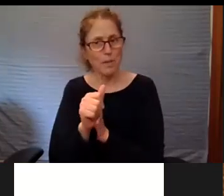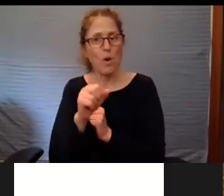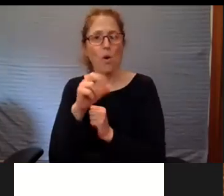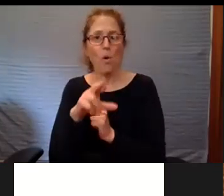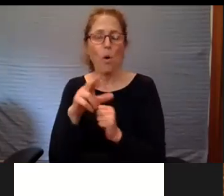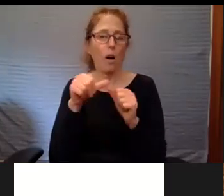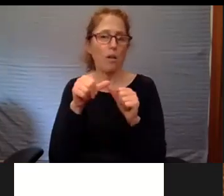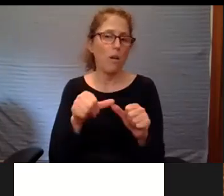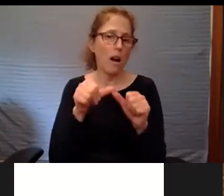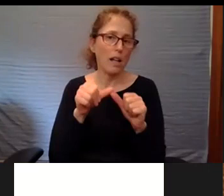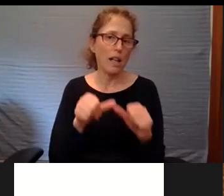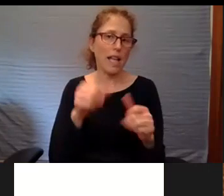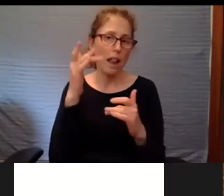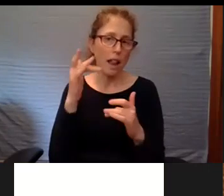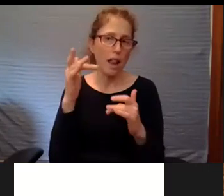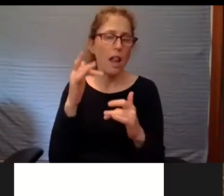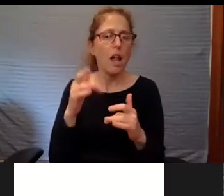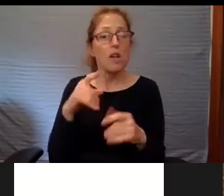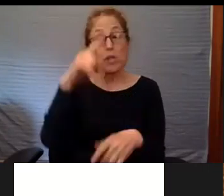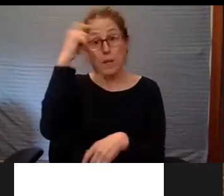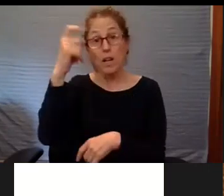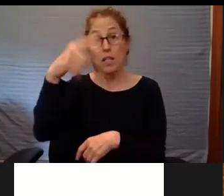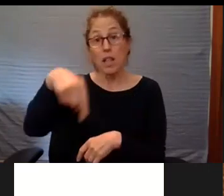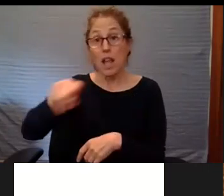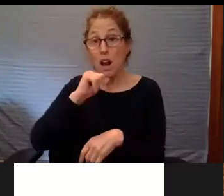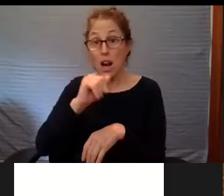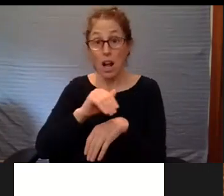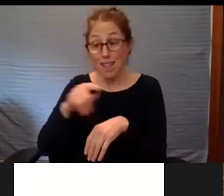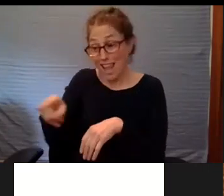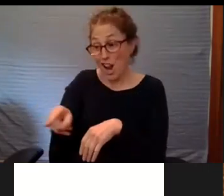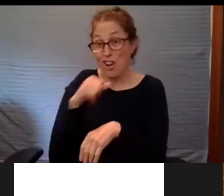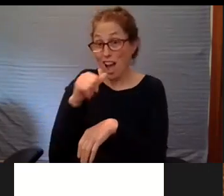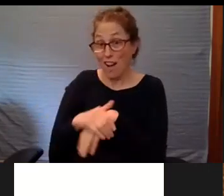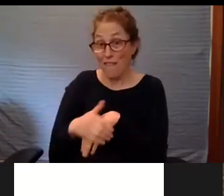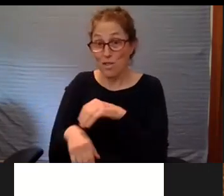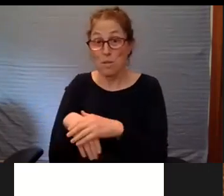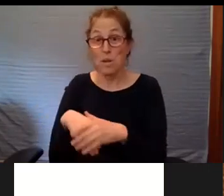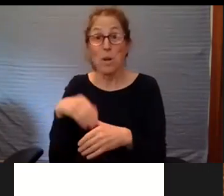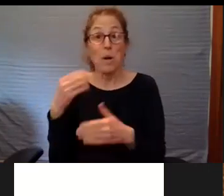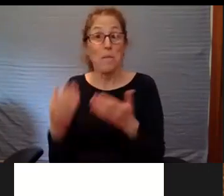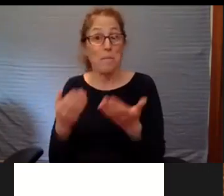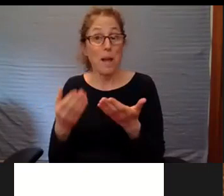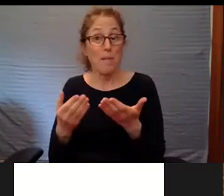ill. So -- because they're uncomfortable, they make the disabled or chronically ill